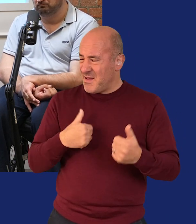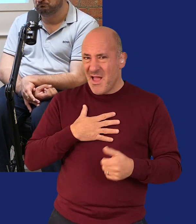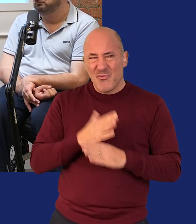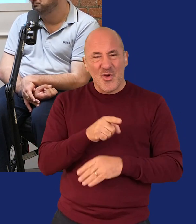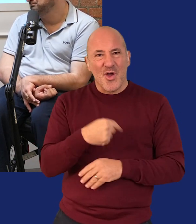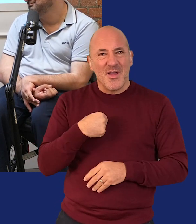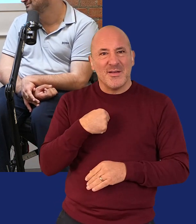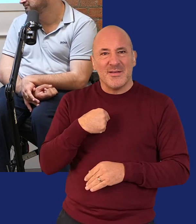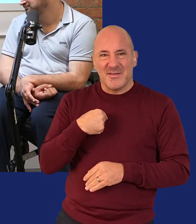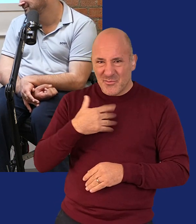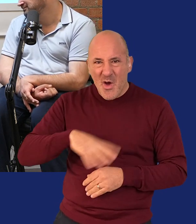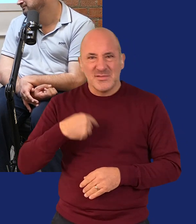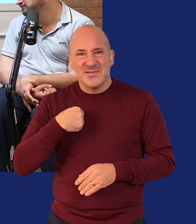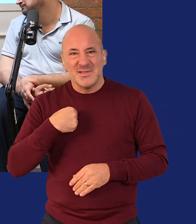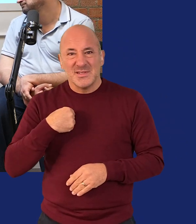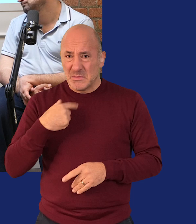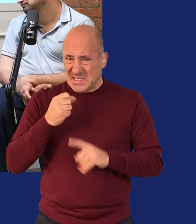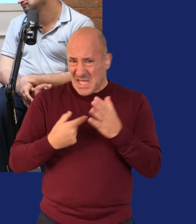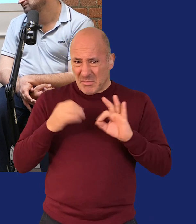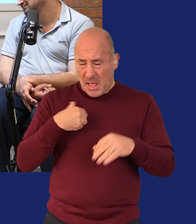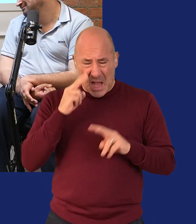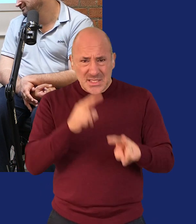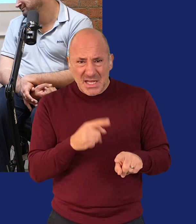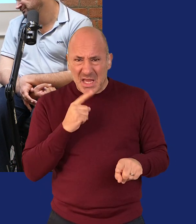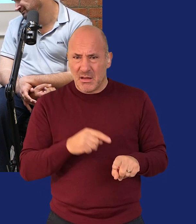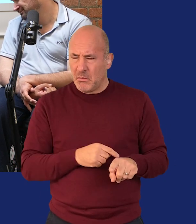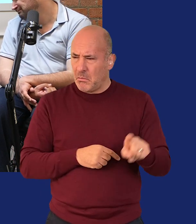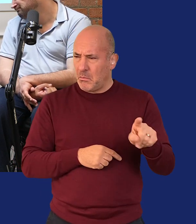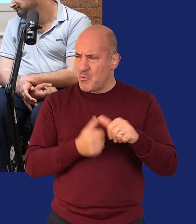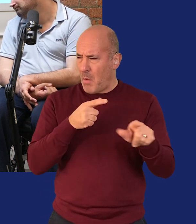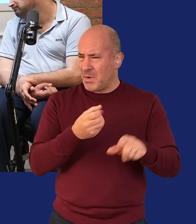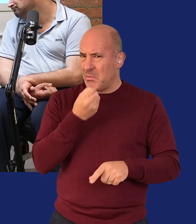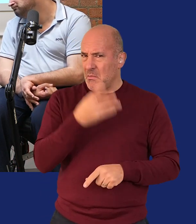And even if you're not disabled and you see something like that, You're gonna think, wow, this is a good employer. I'd like to work there. Yes.